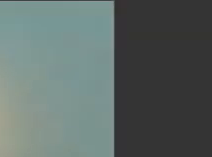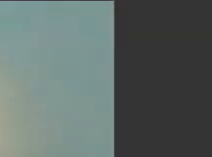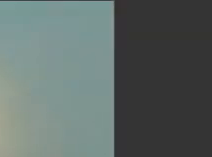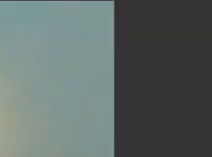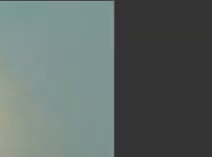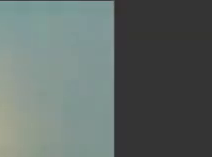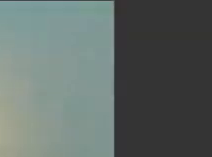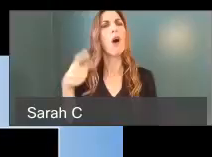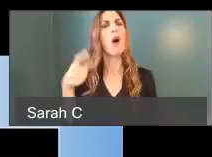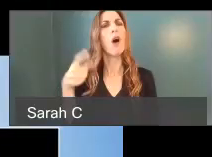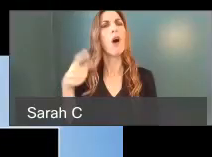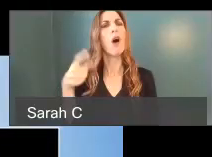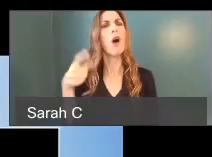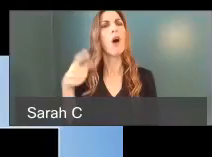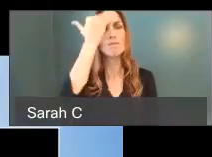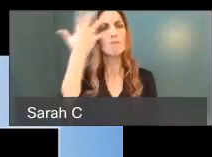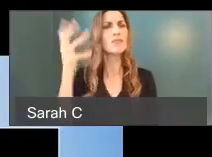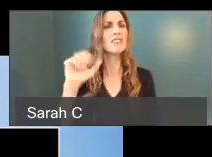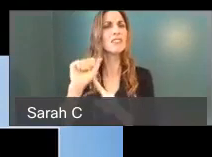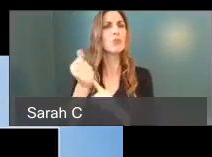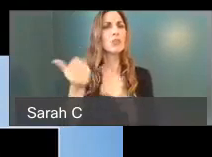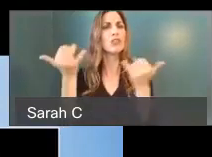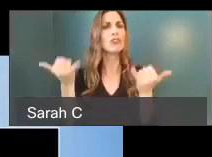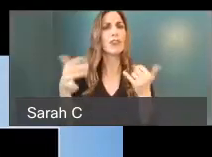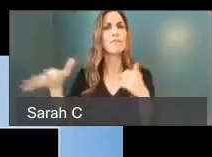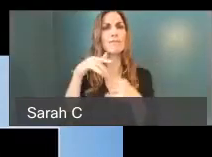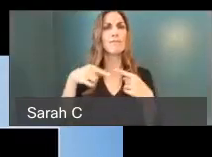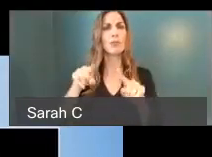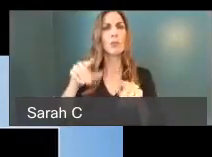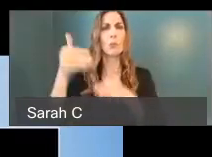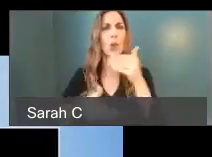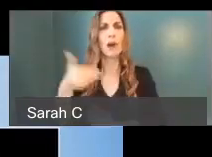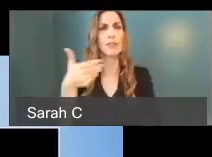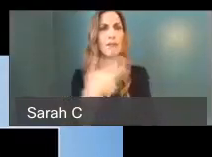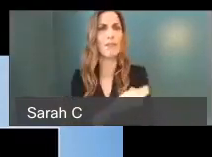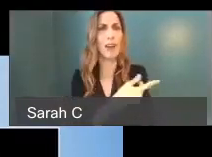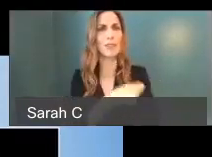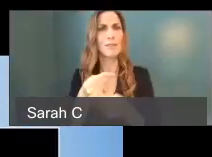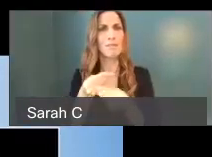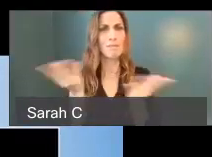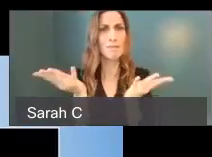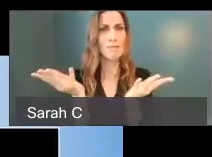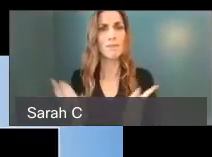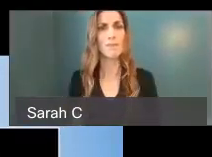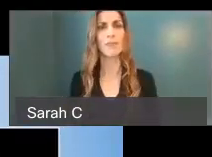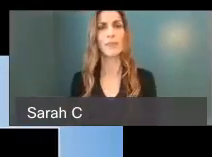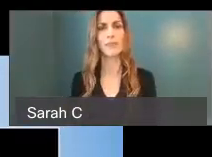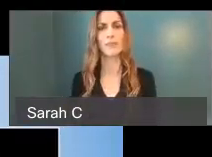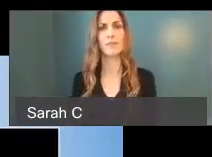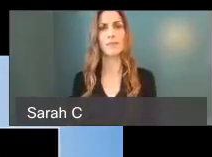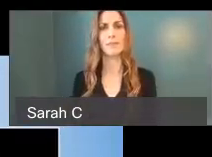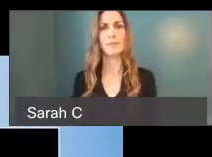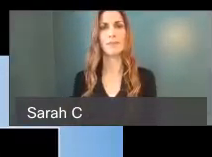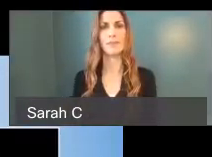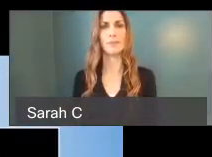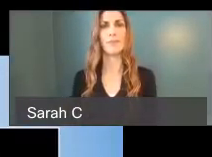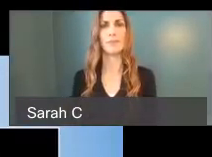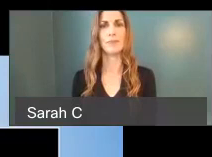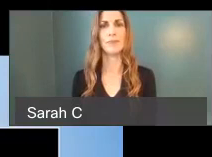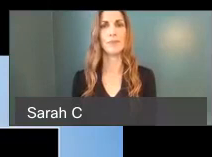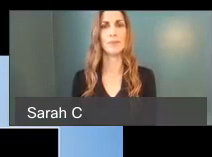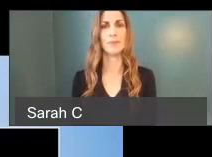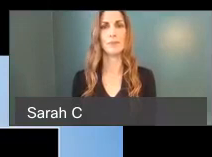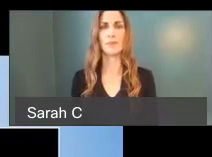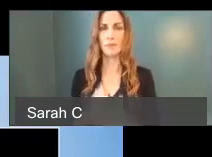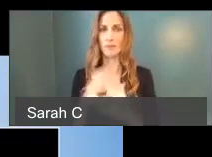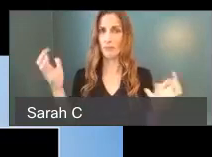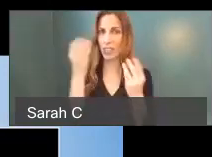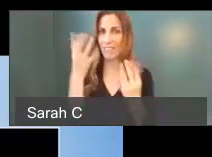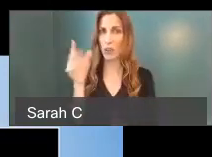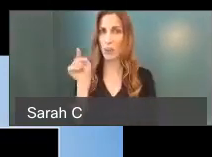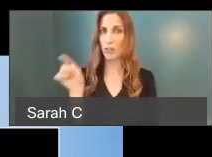in this process. So the graphic before you has quite a bit of information on it. In that top box, first and